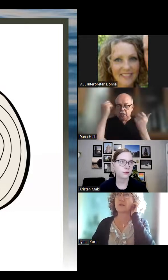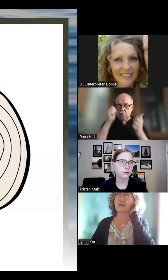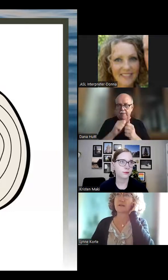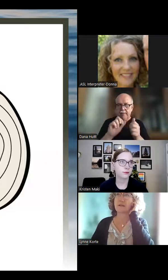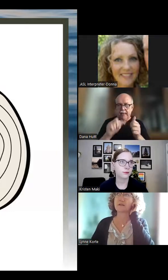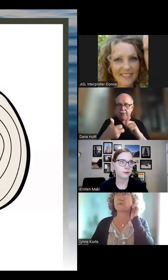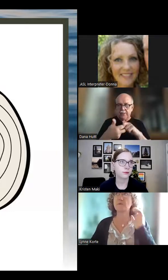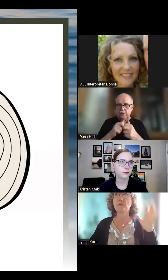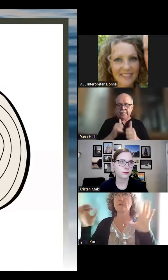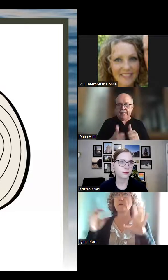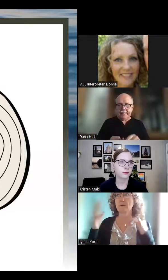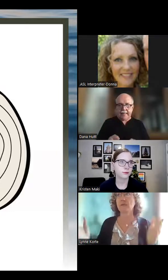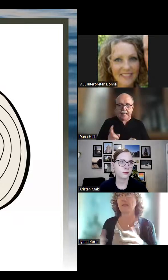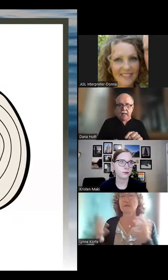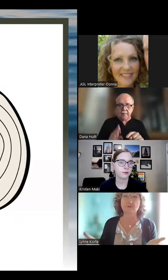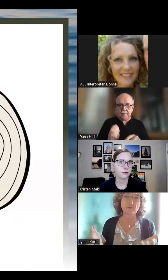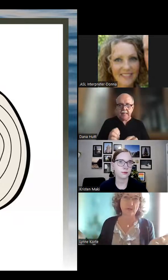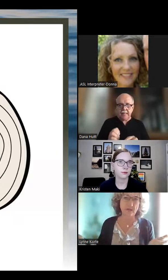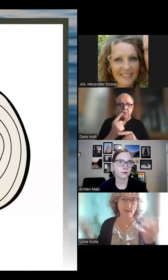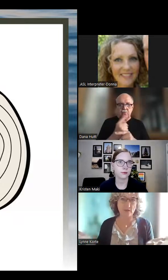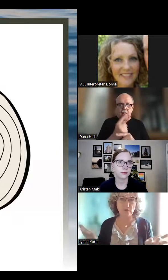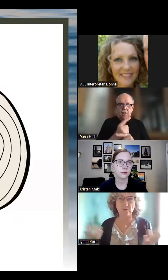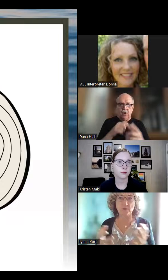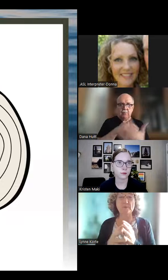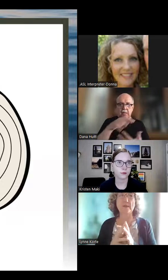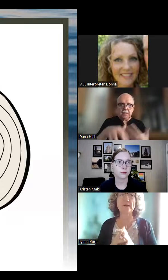. Okay.